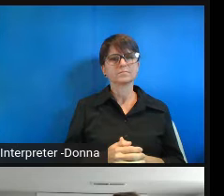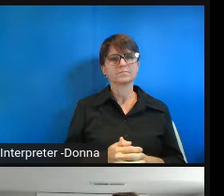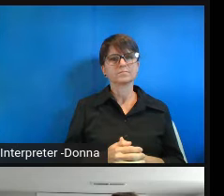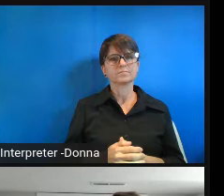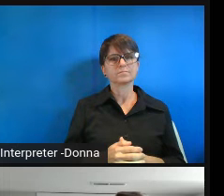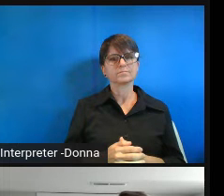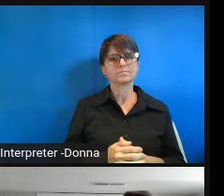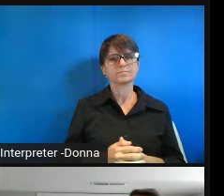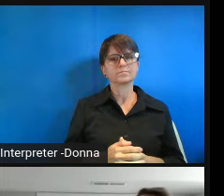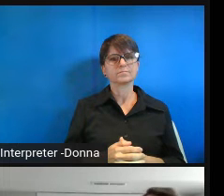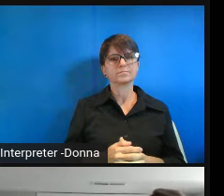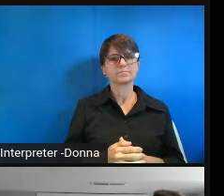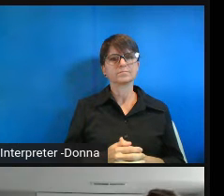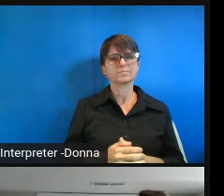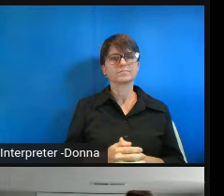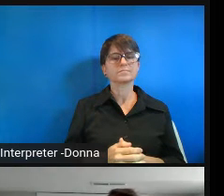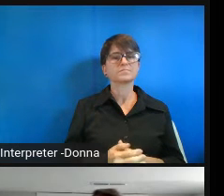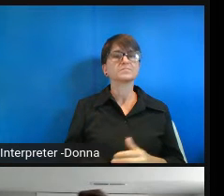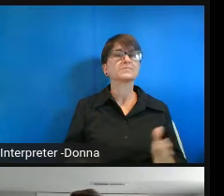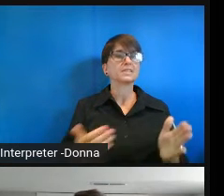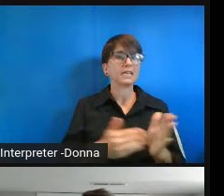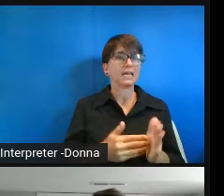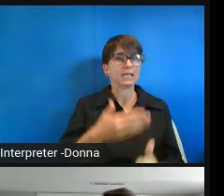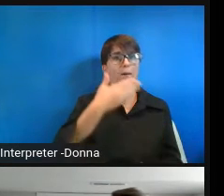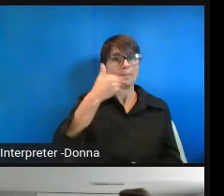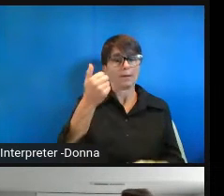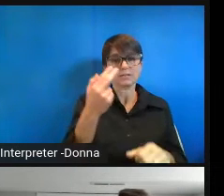Again, here's an overview of best practices and we'll dive into this one by one.